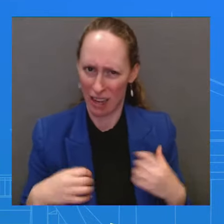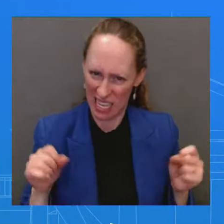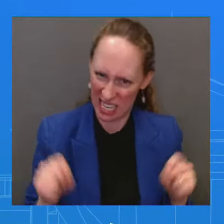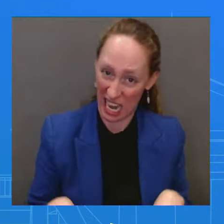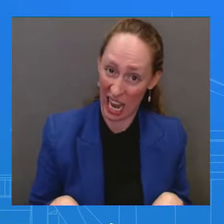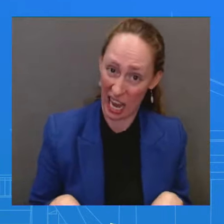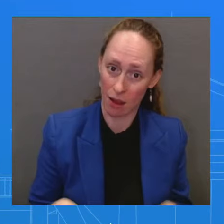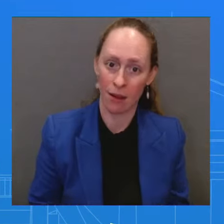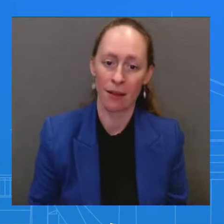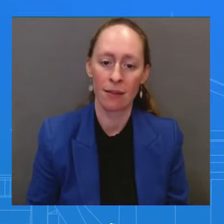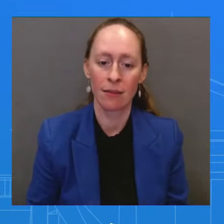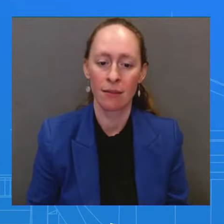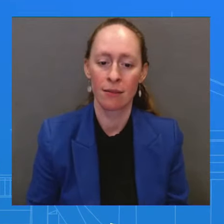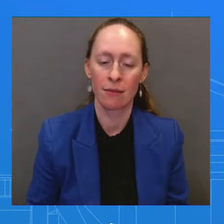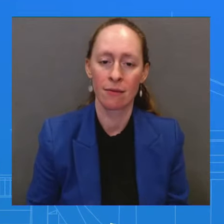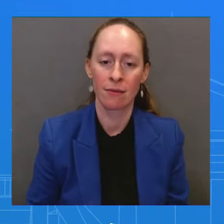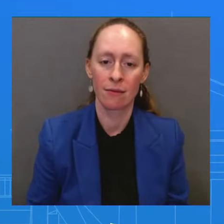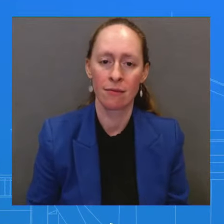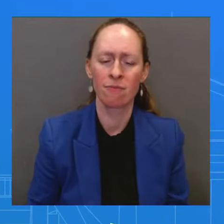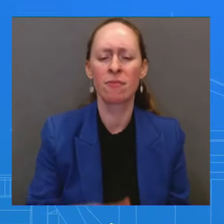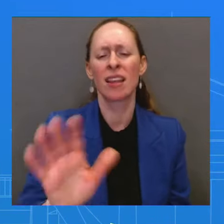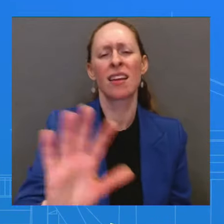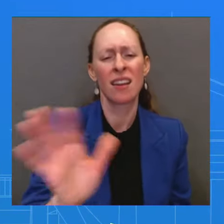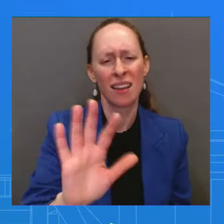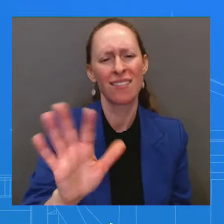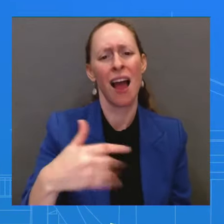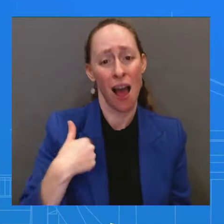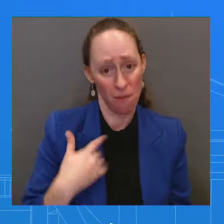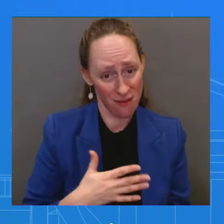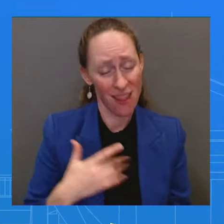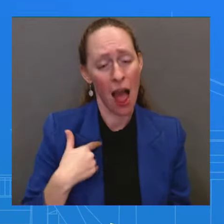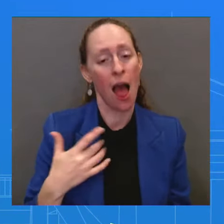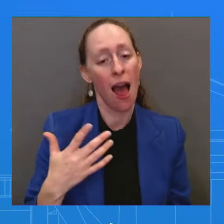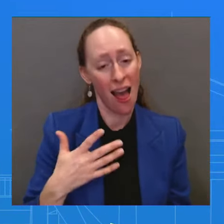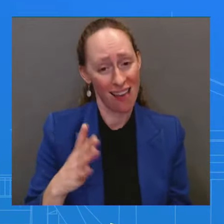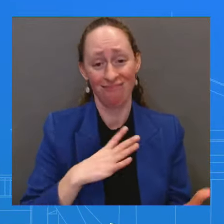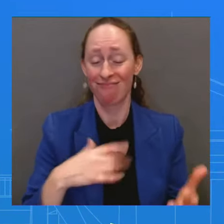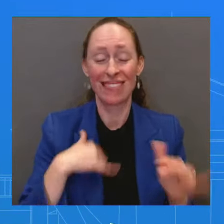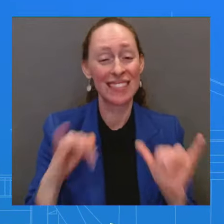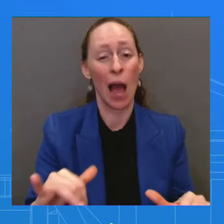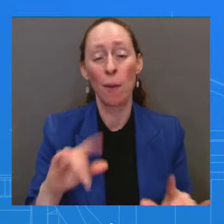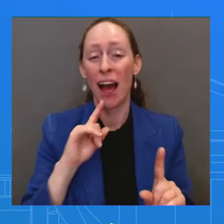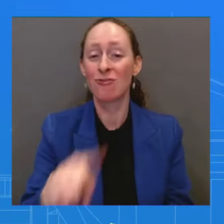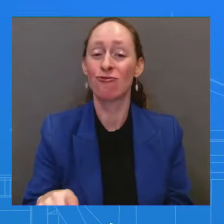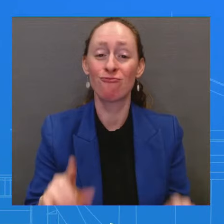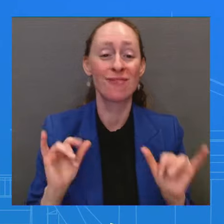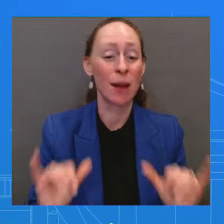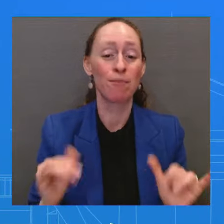The Press: -- didn't understand it. Ms. Jean-Pierre: I'm happy to repeat myself. He's -- what we've heard from House members